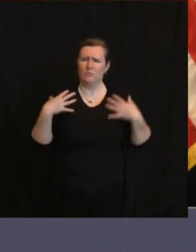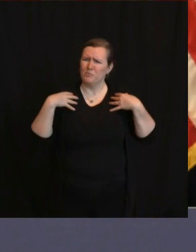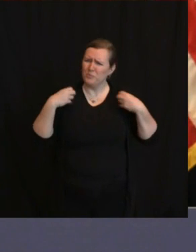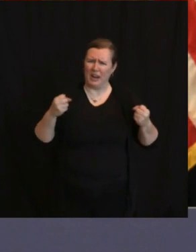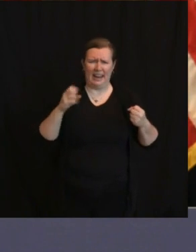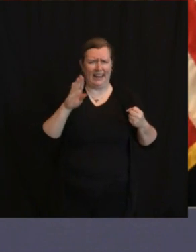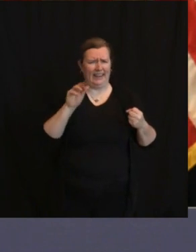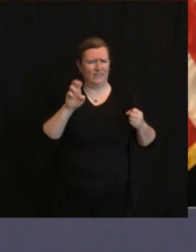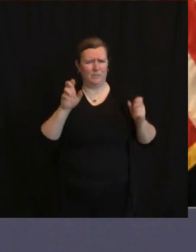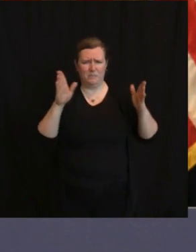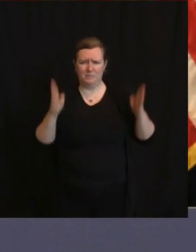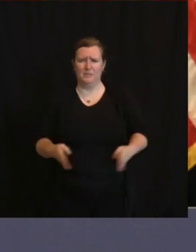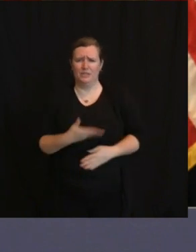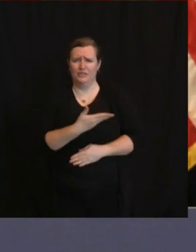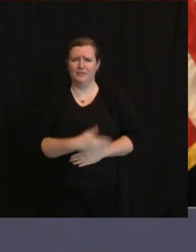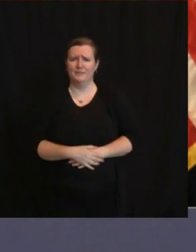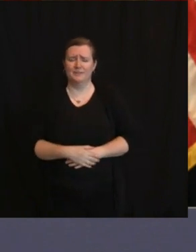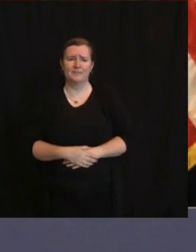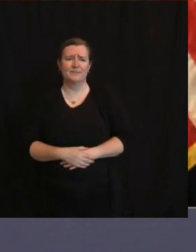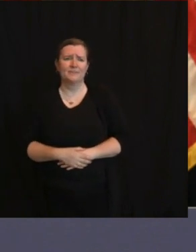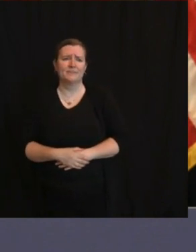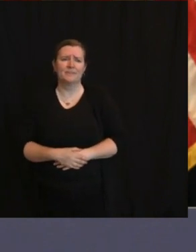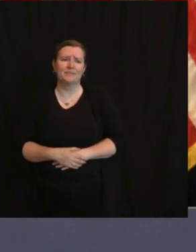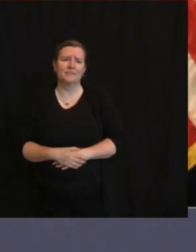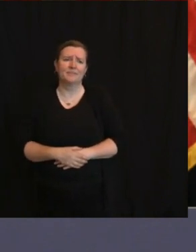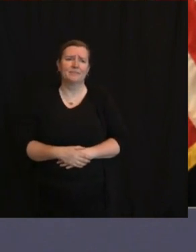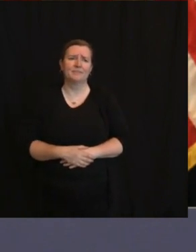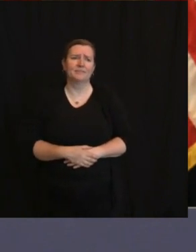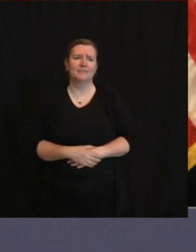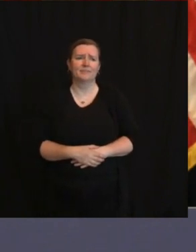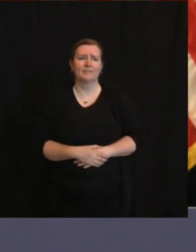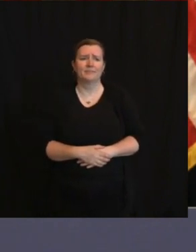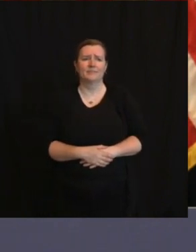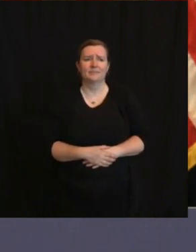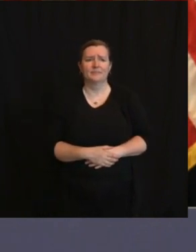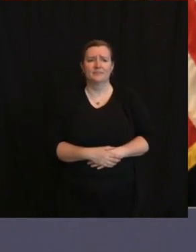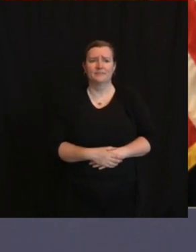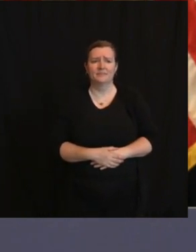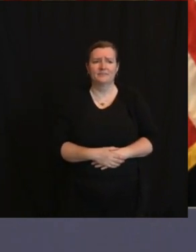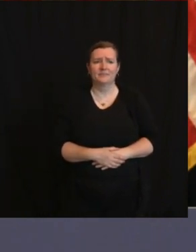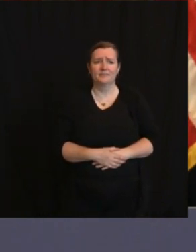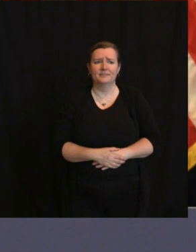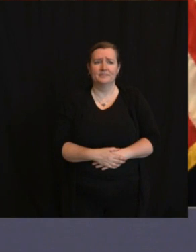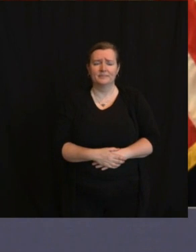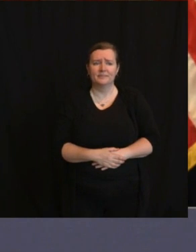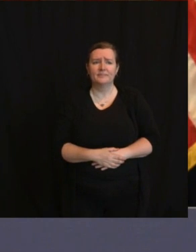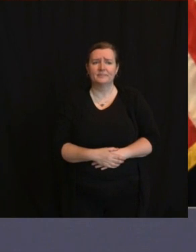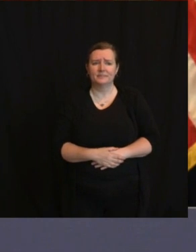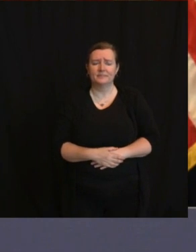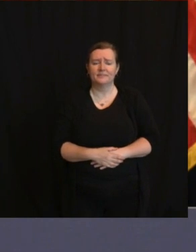NOT SURPRISINGLY INCREDIBLY BRAVE AND A LITTLE LUCKY AS WELL BUT MOSTLY INCREDIBLY